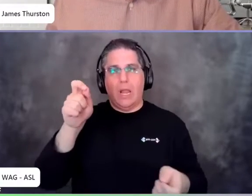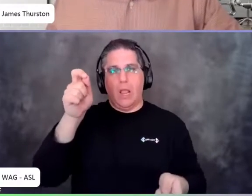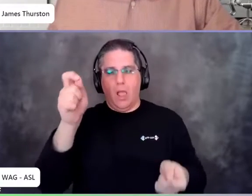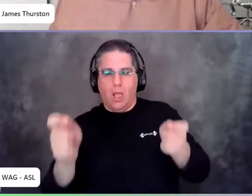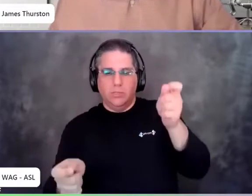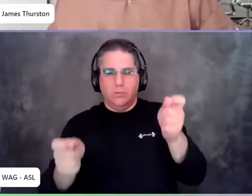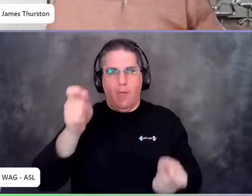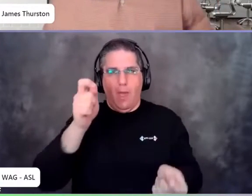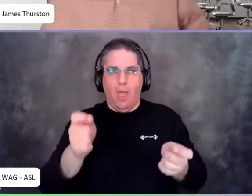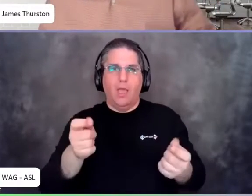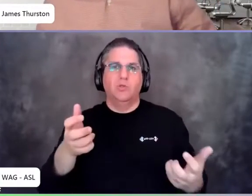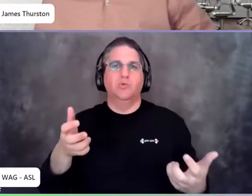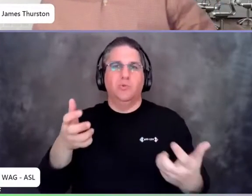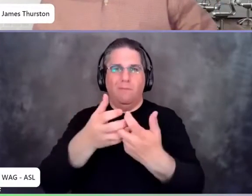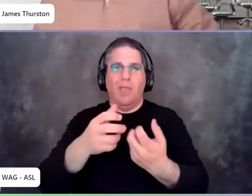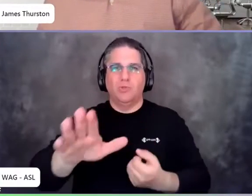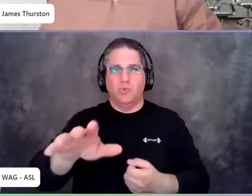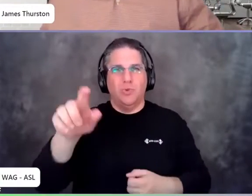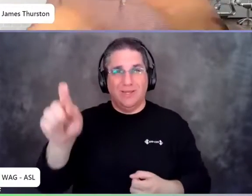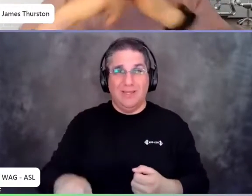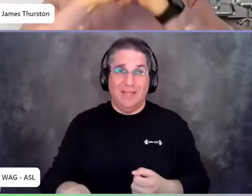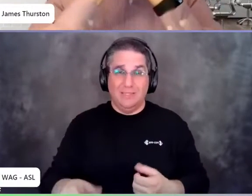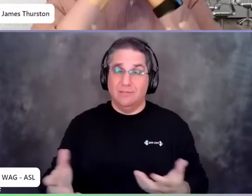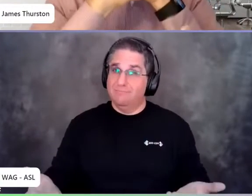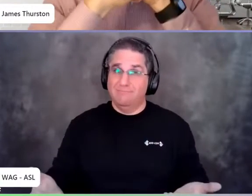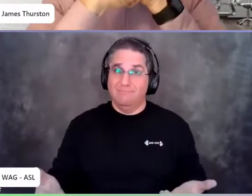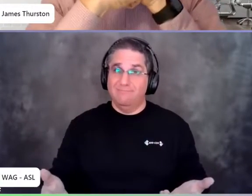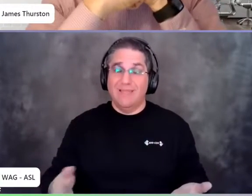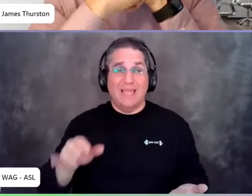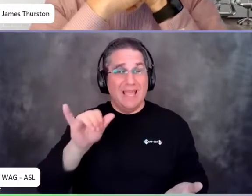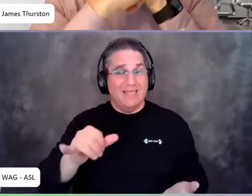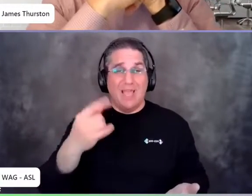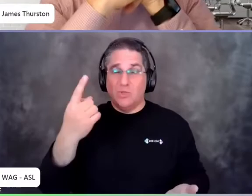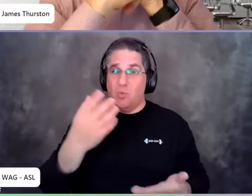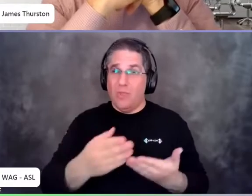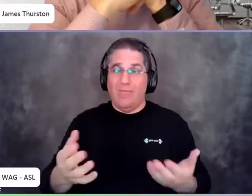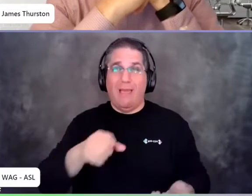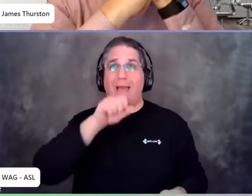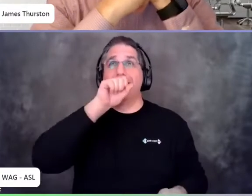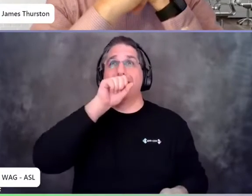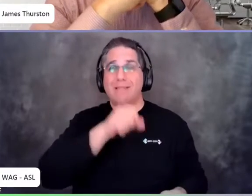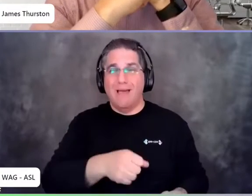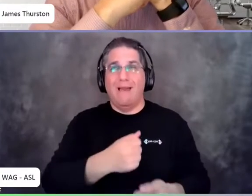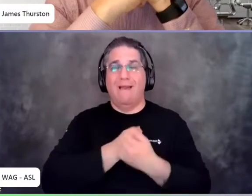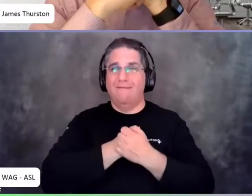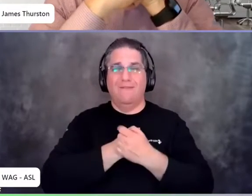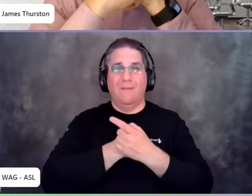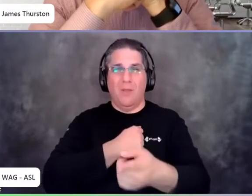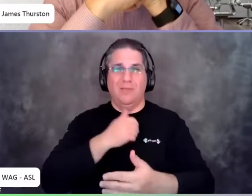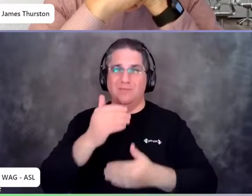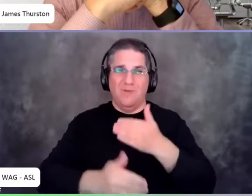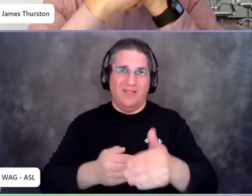your organization. [JONATHAN] The brilliance is their highly customizable, right. You can modify this process